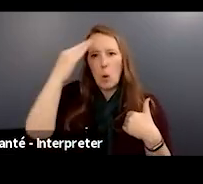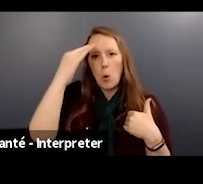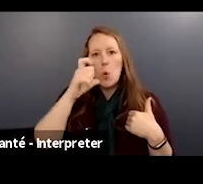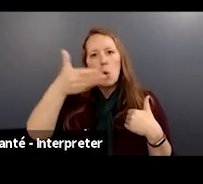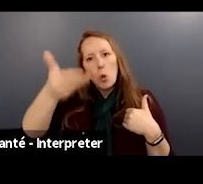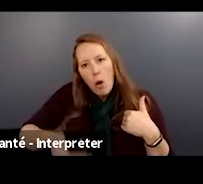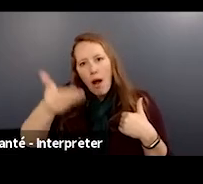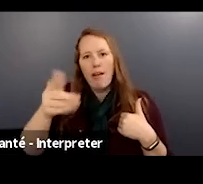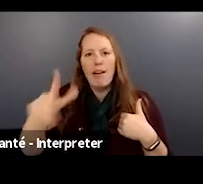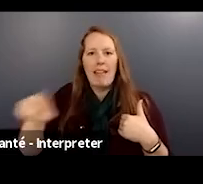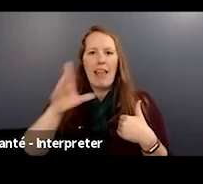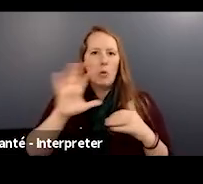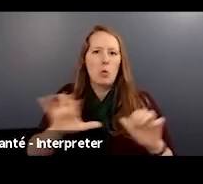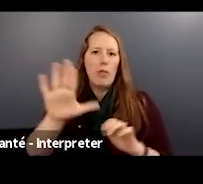and they'll do their best to accommodate you.